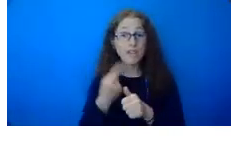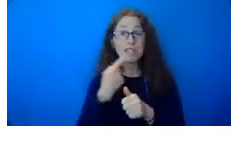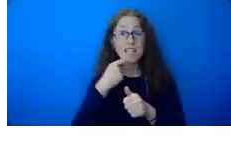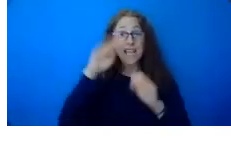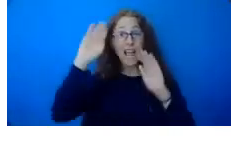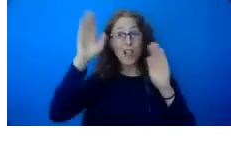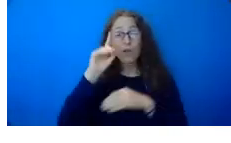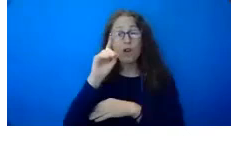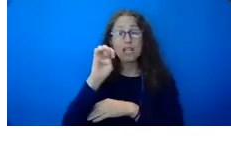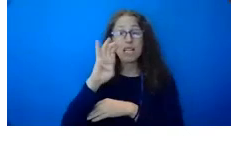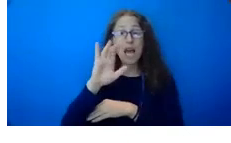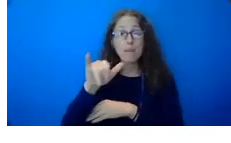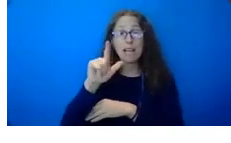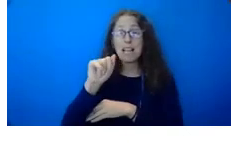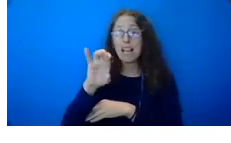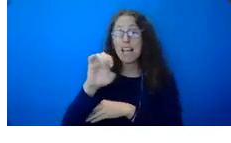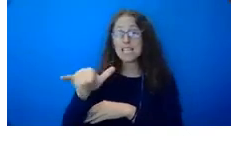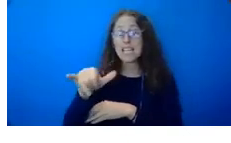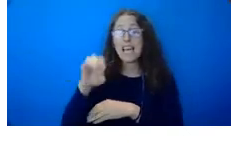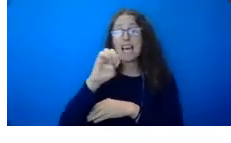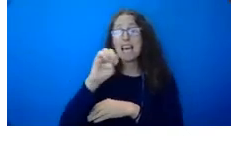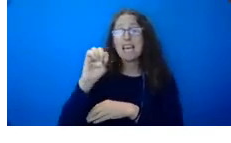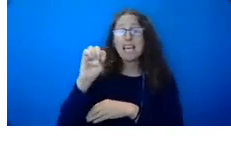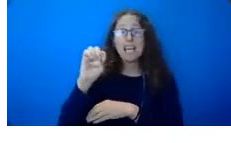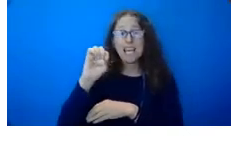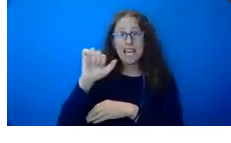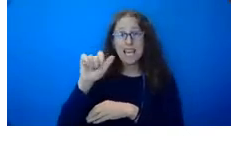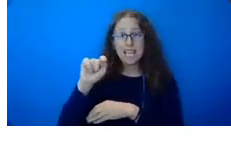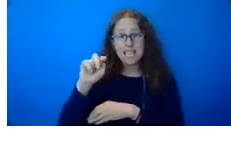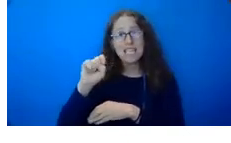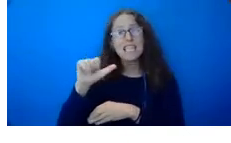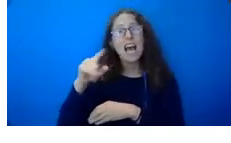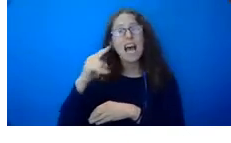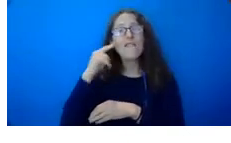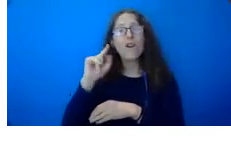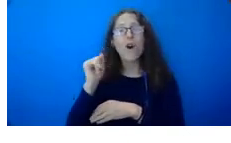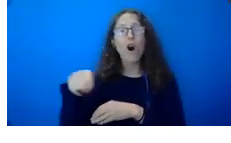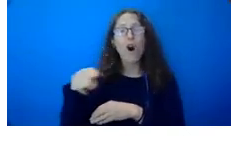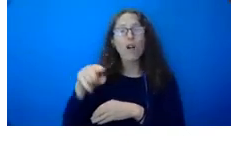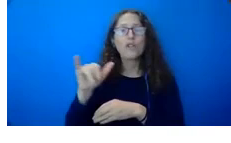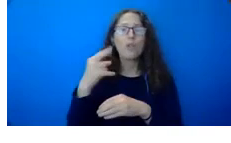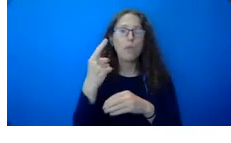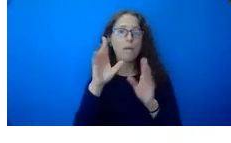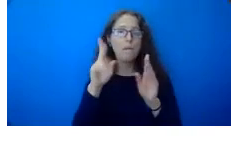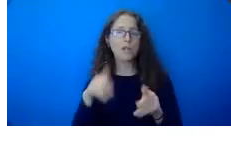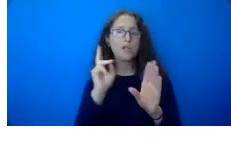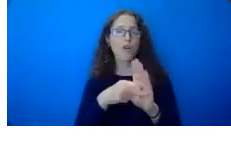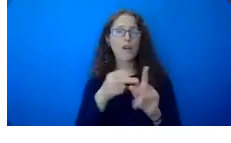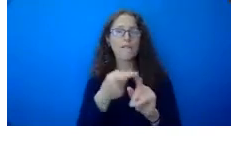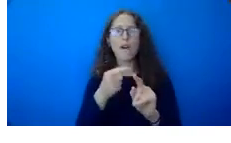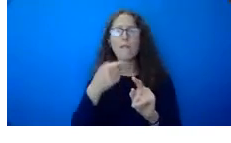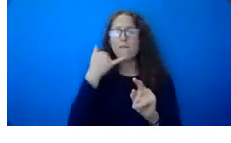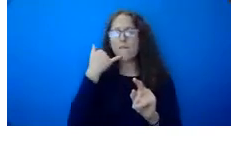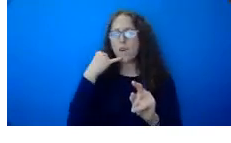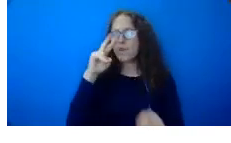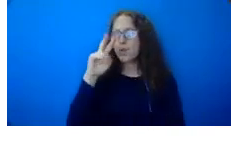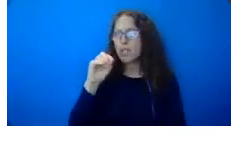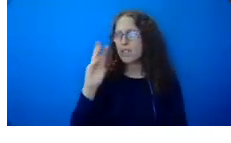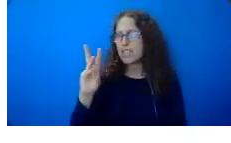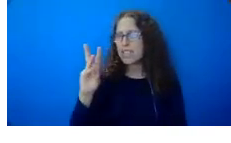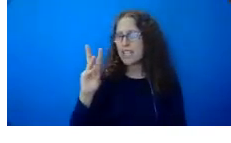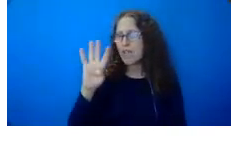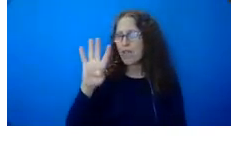I AM